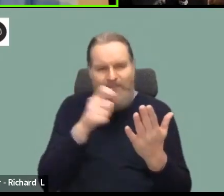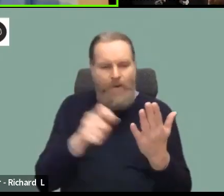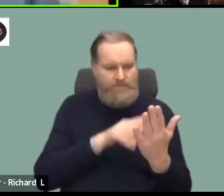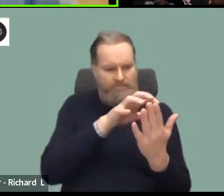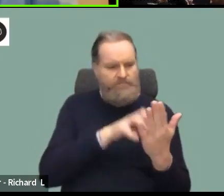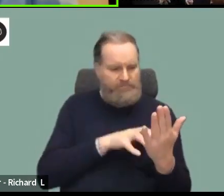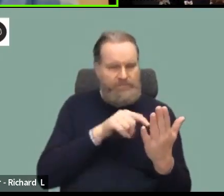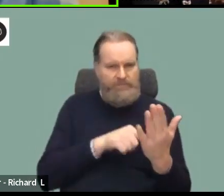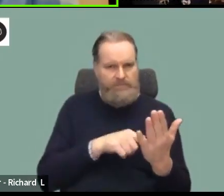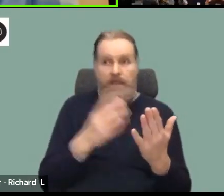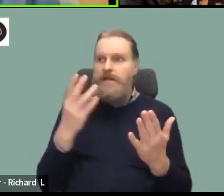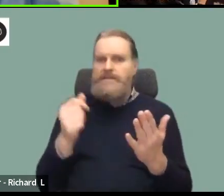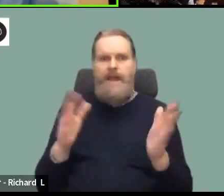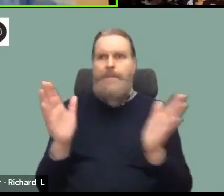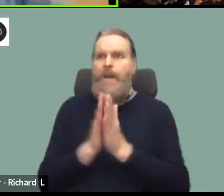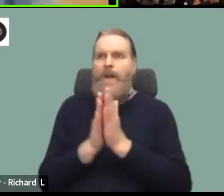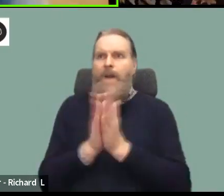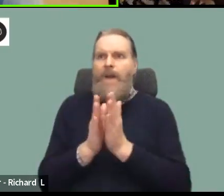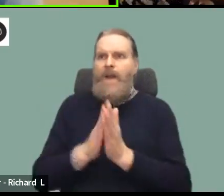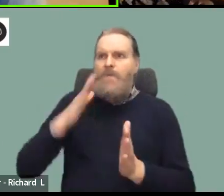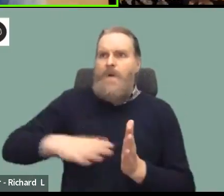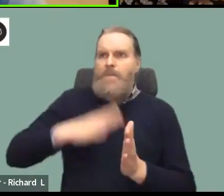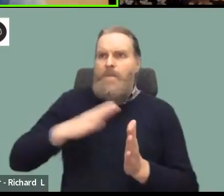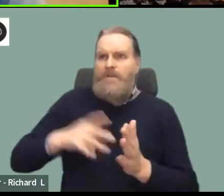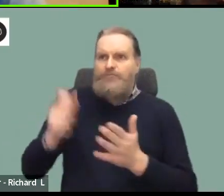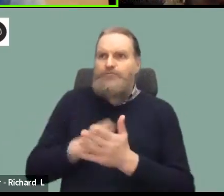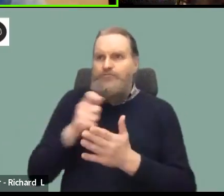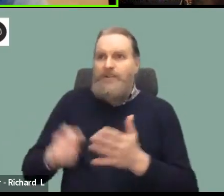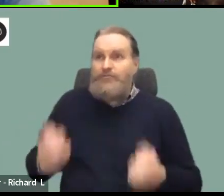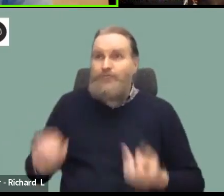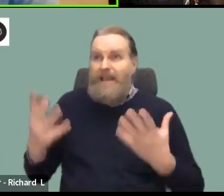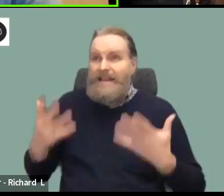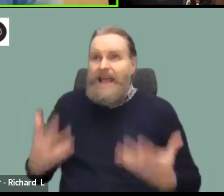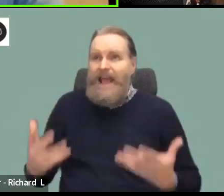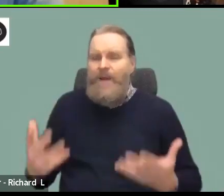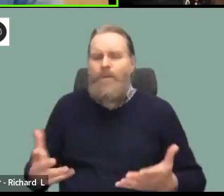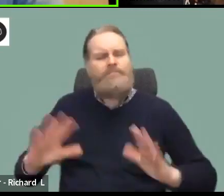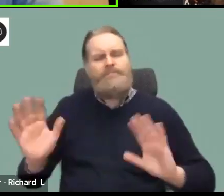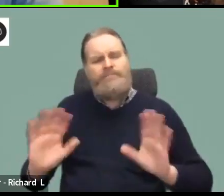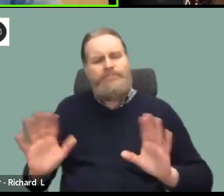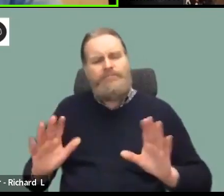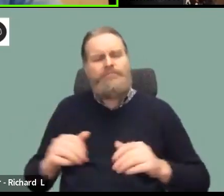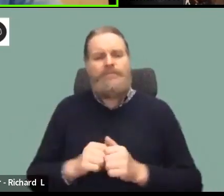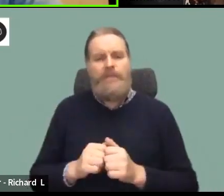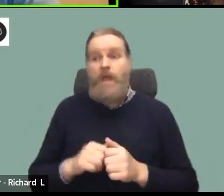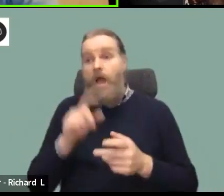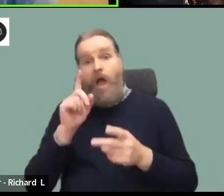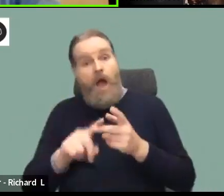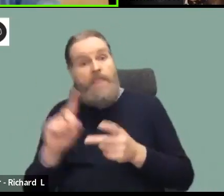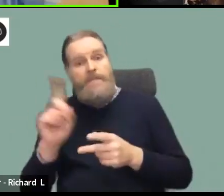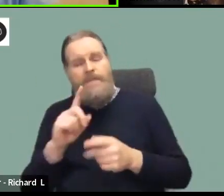Some of our members are saying they want to go on strike sooner. because they because they think that can help other members are telling us that they are really worried